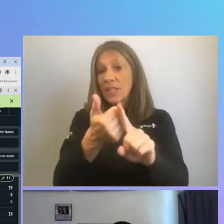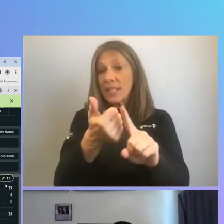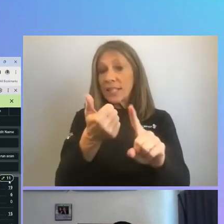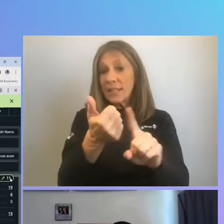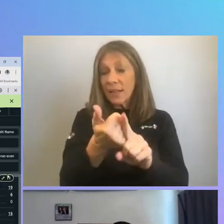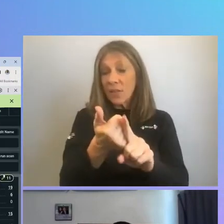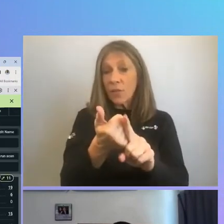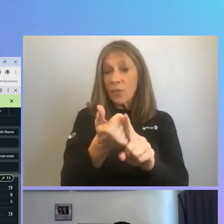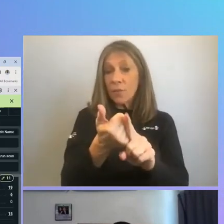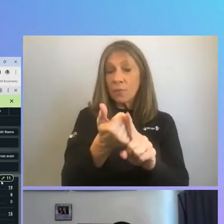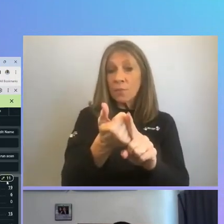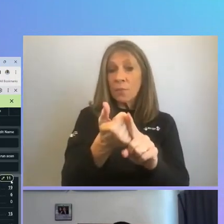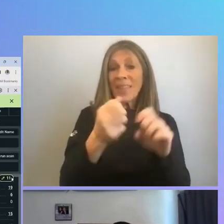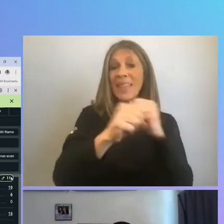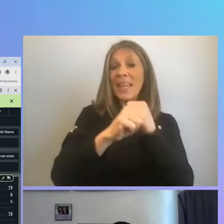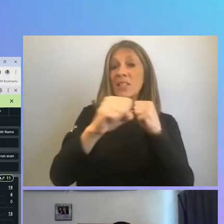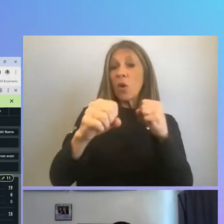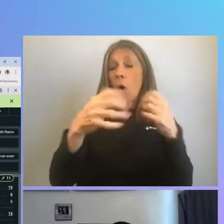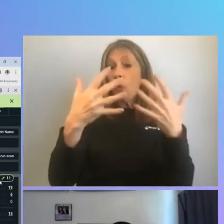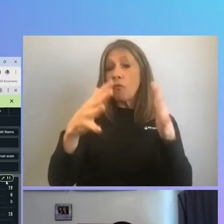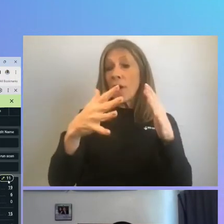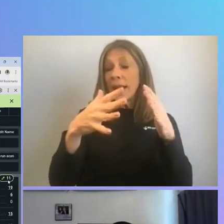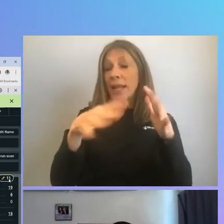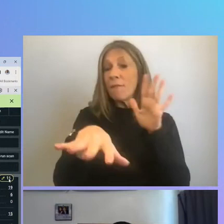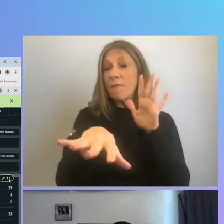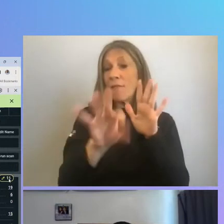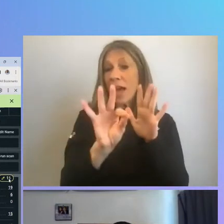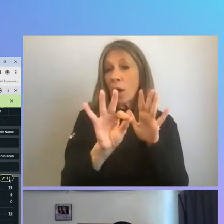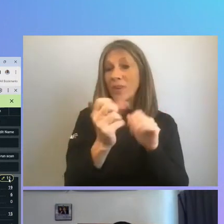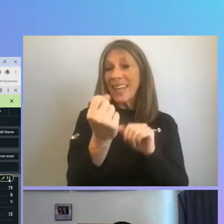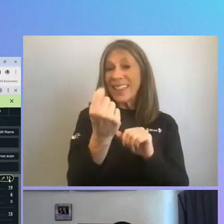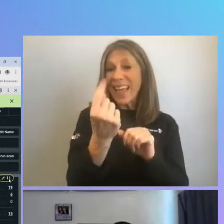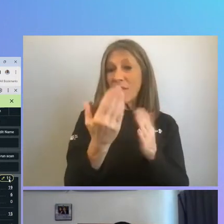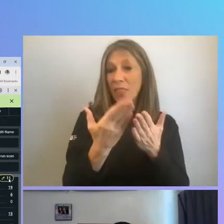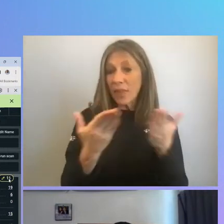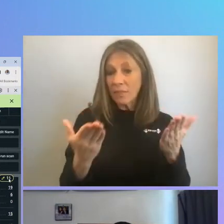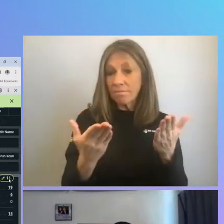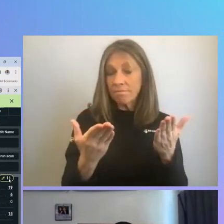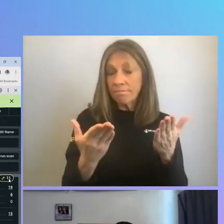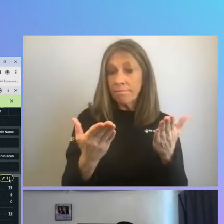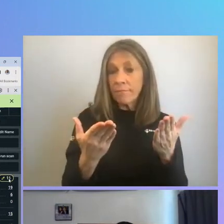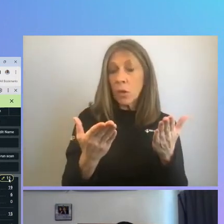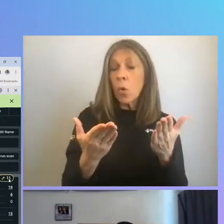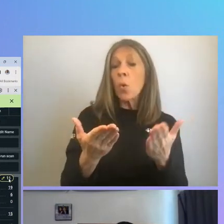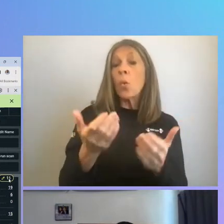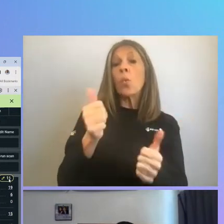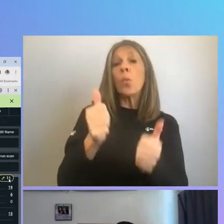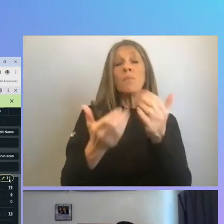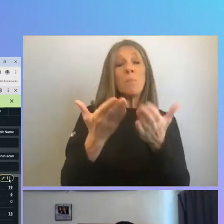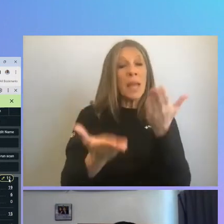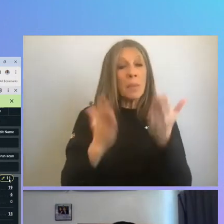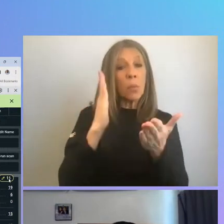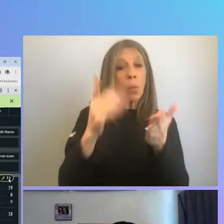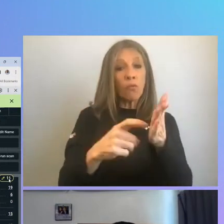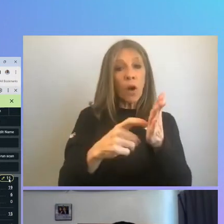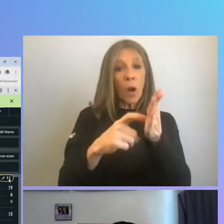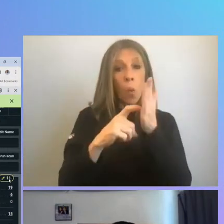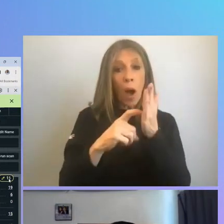identified 11 elements which may require manual review, but the